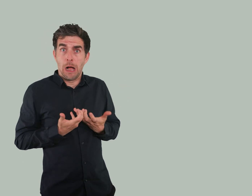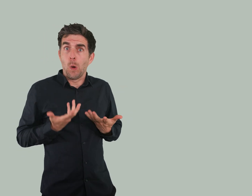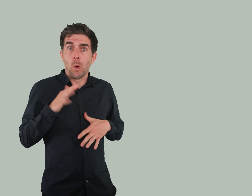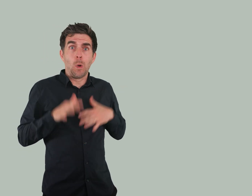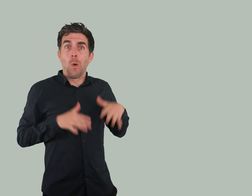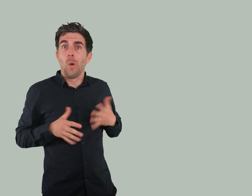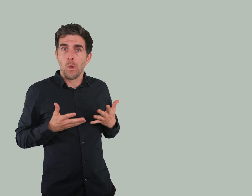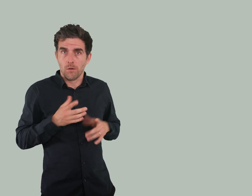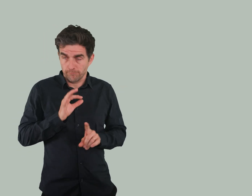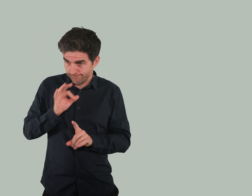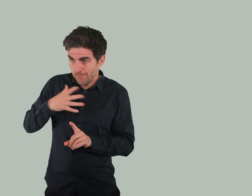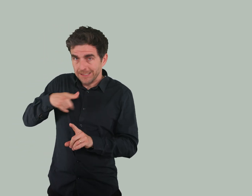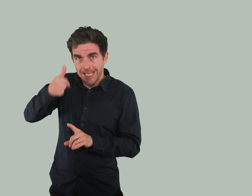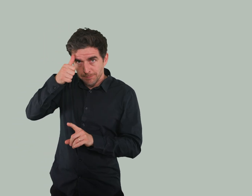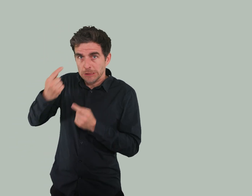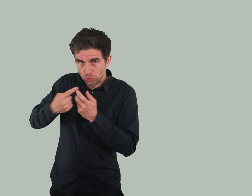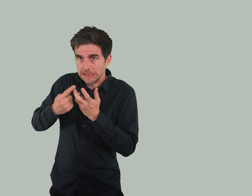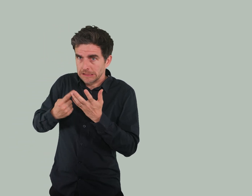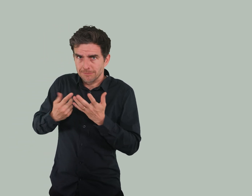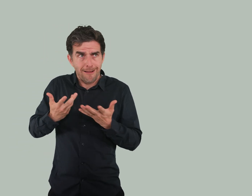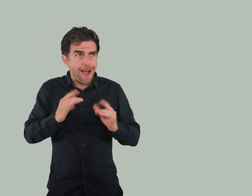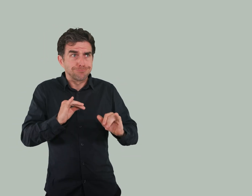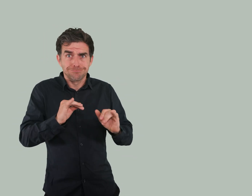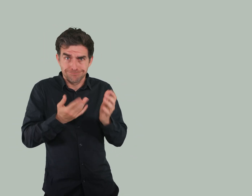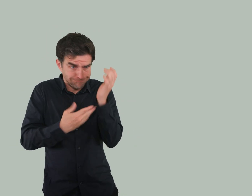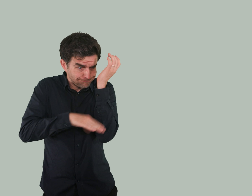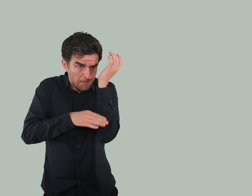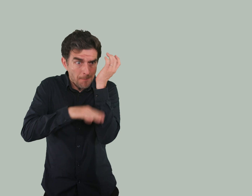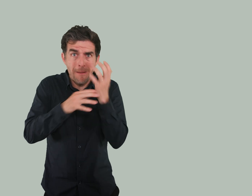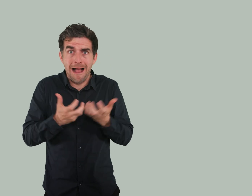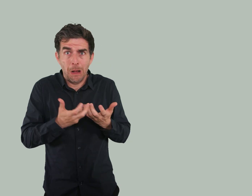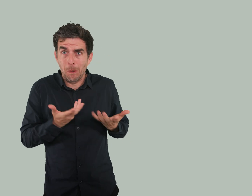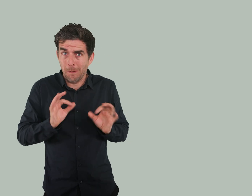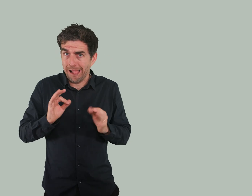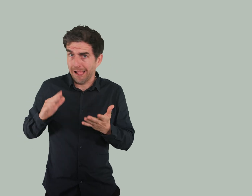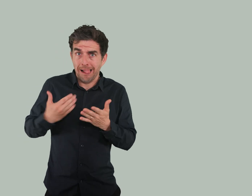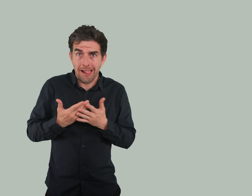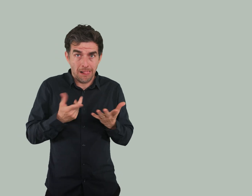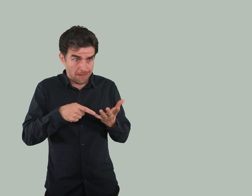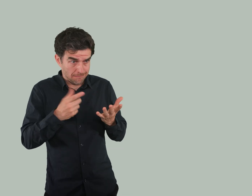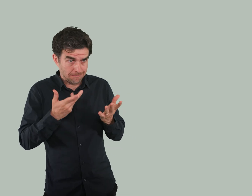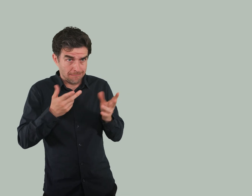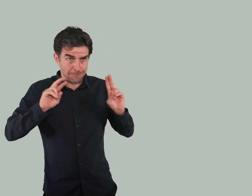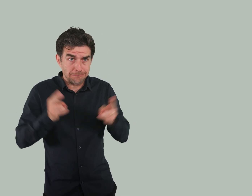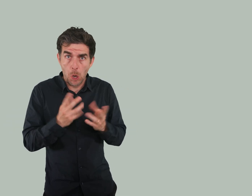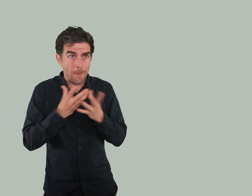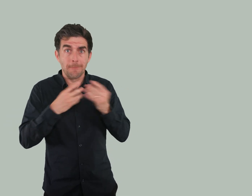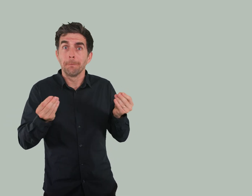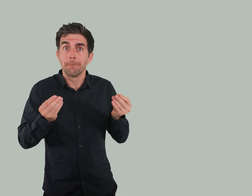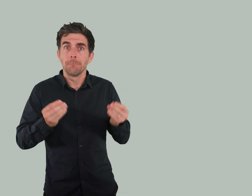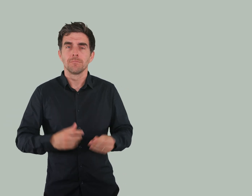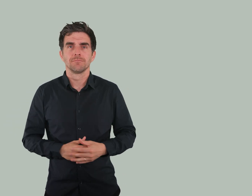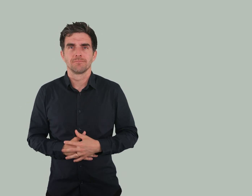but the pathways through which it was once gained have narrowed or gone.